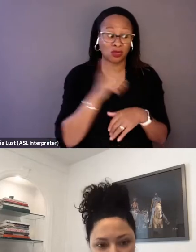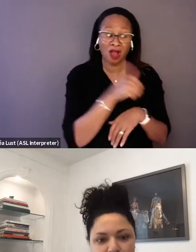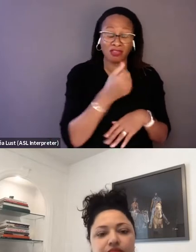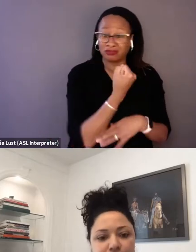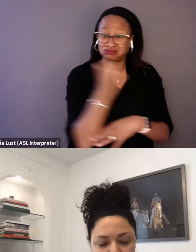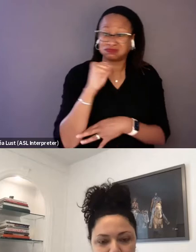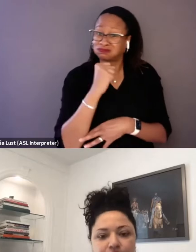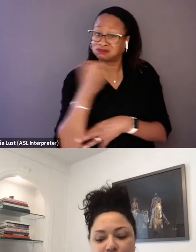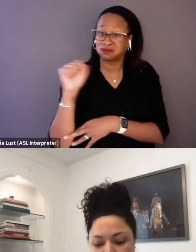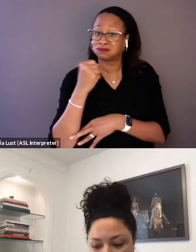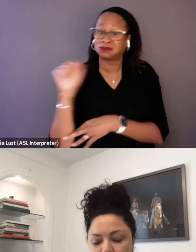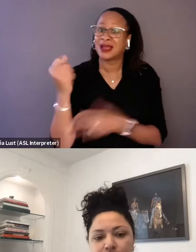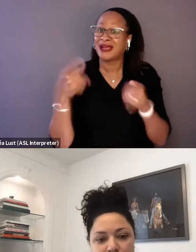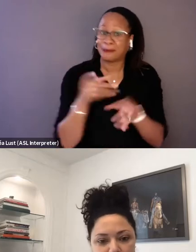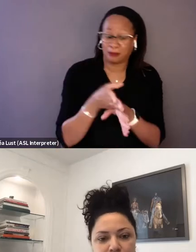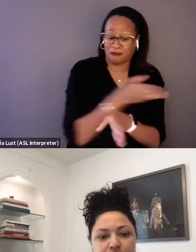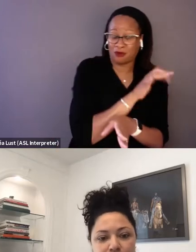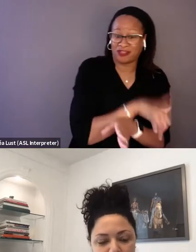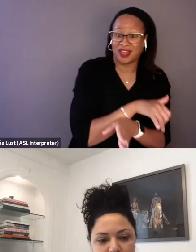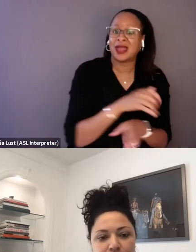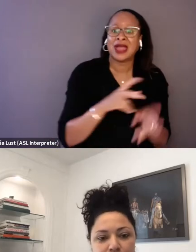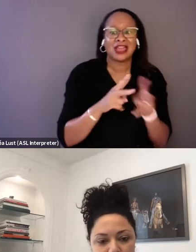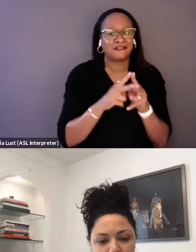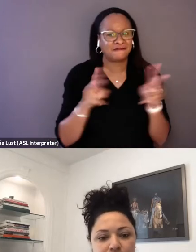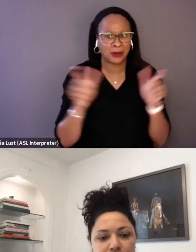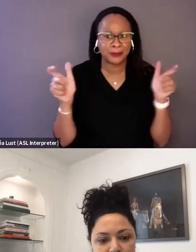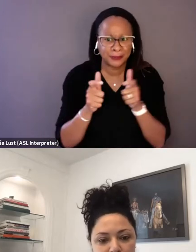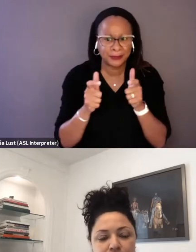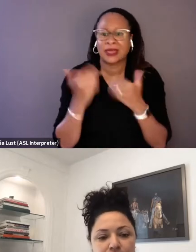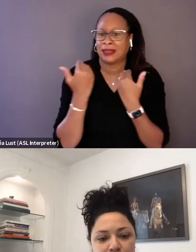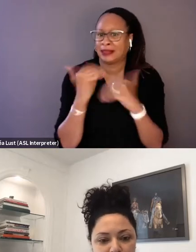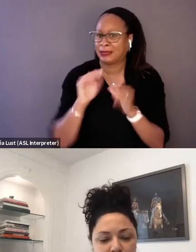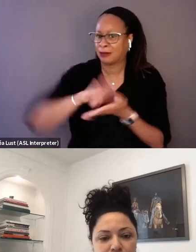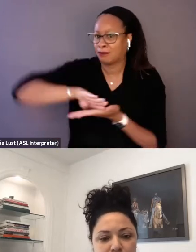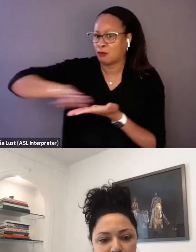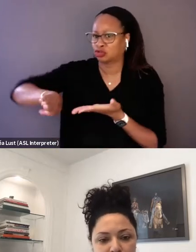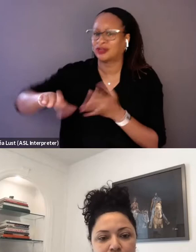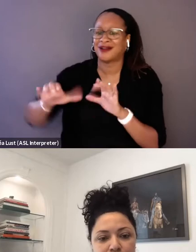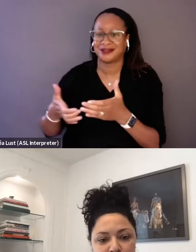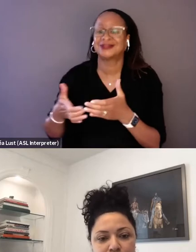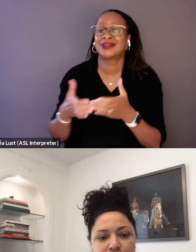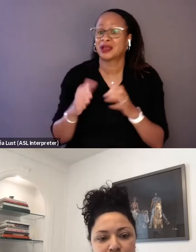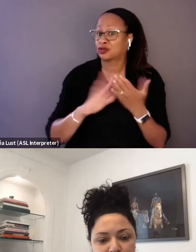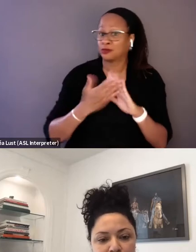other uprisings that were in very marginalized communities. And that just, you know, have never